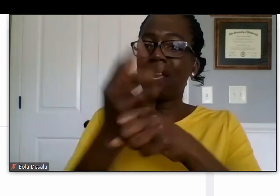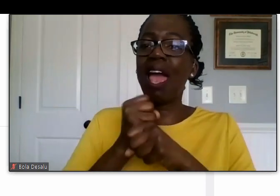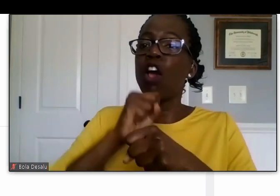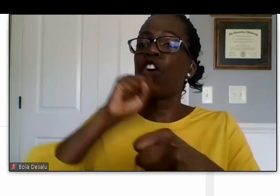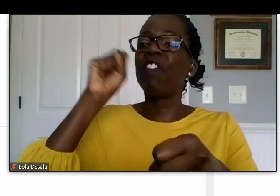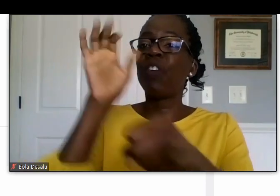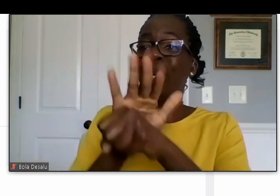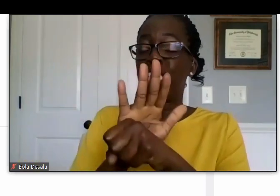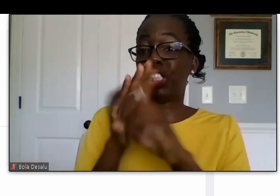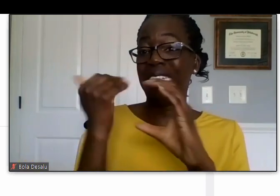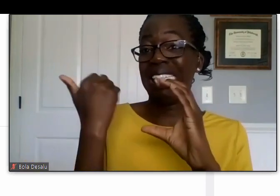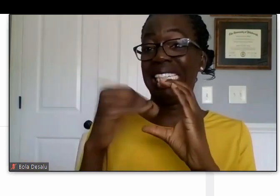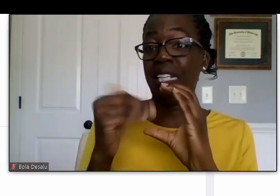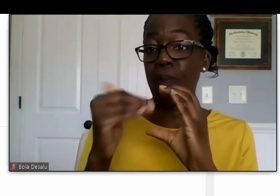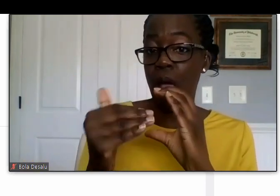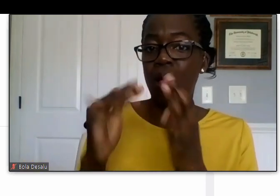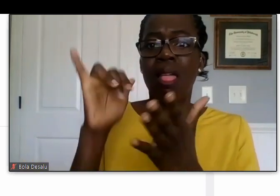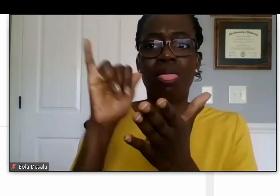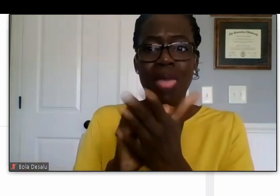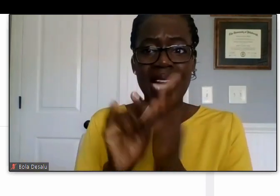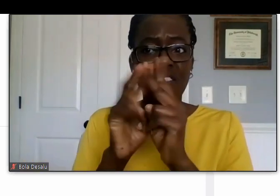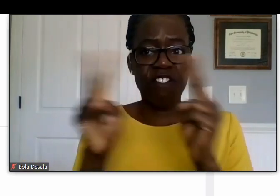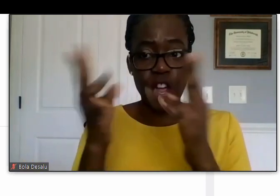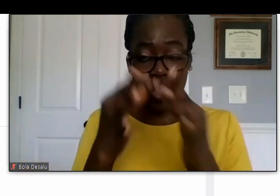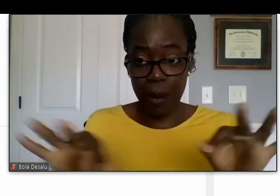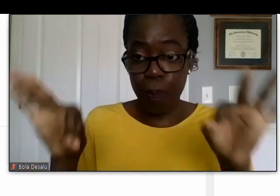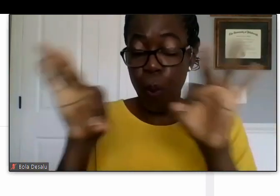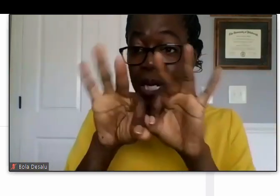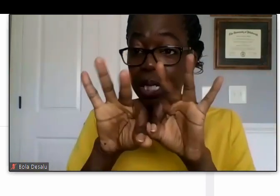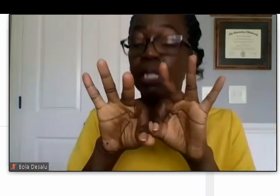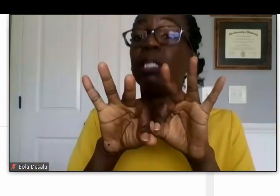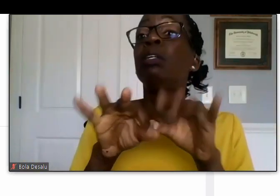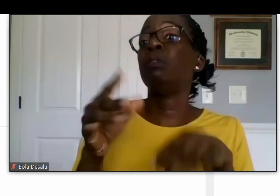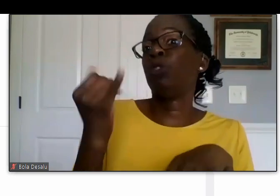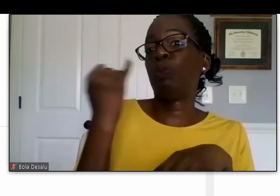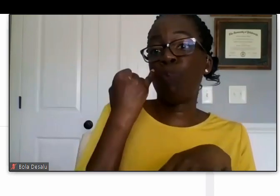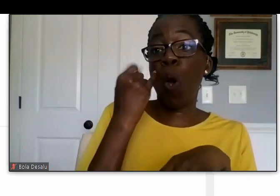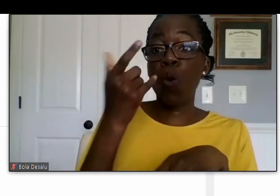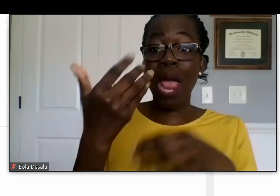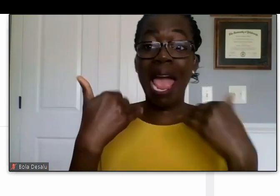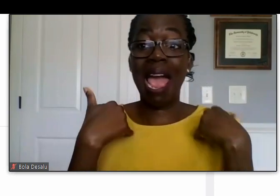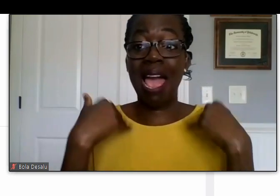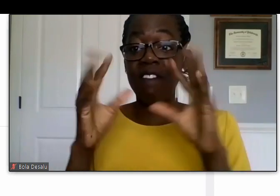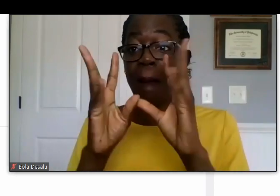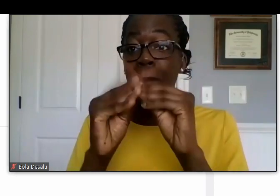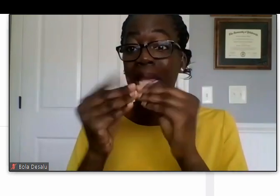Once you submit it, you will receive a confirmation email that states very important information.